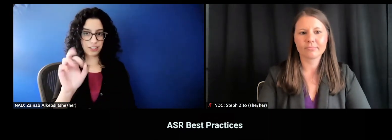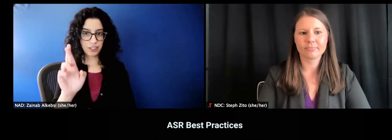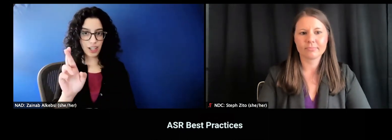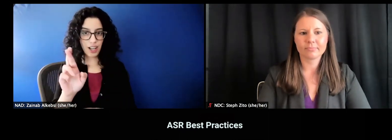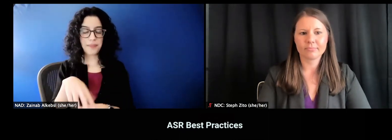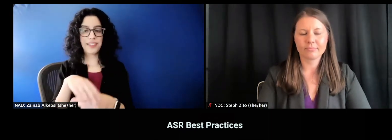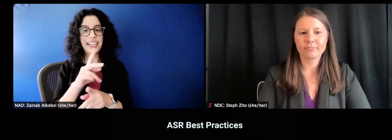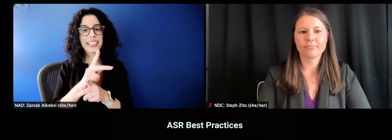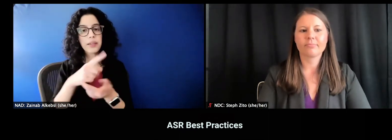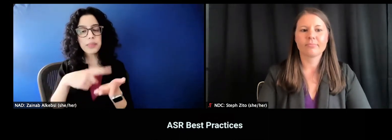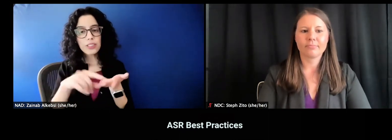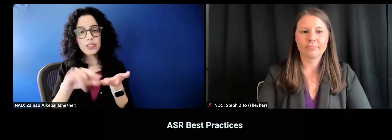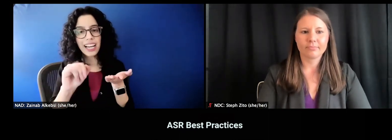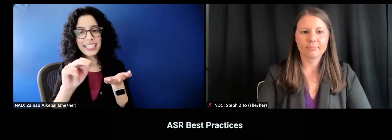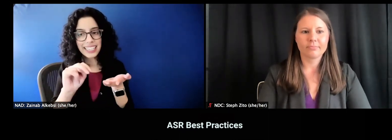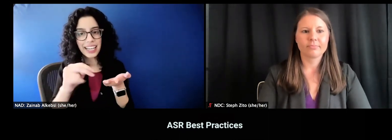and keep checking in with them.